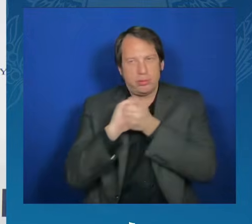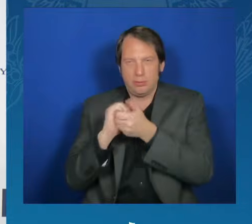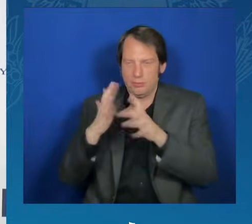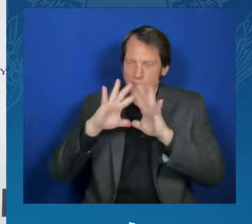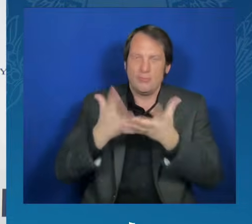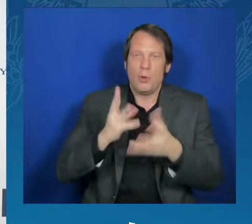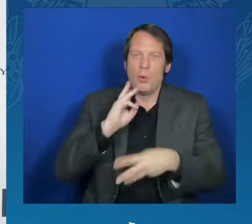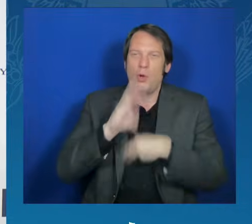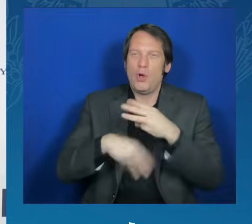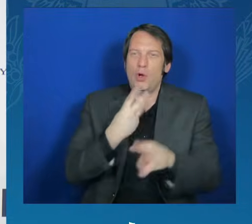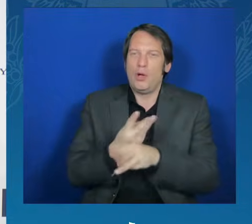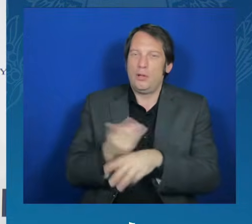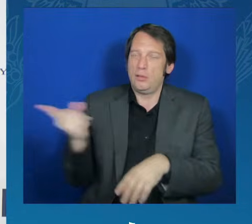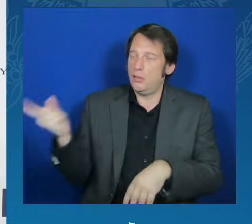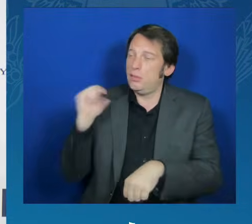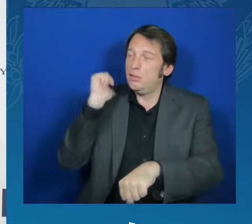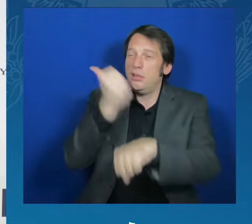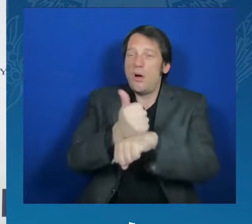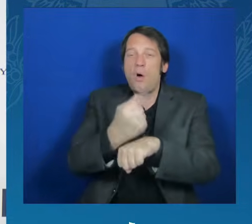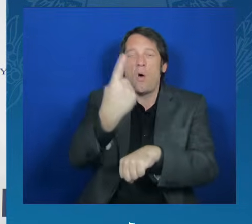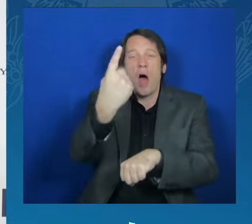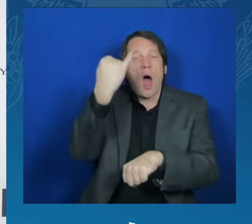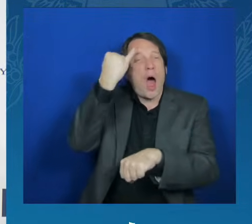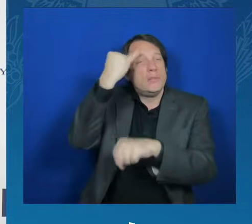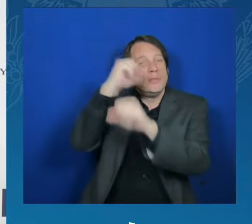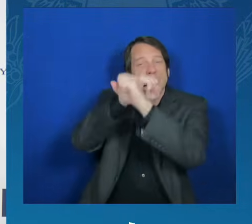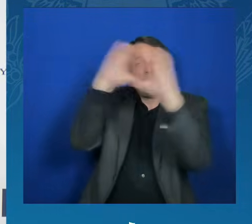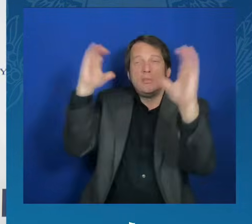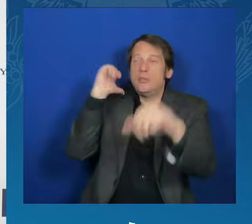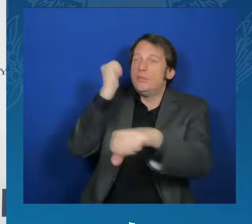An attack on one is an attack on all.